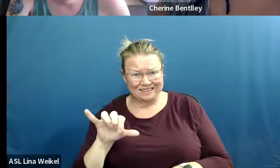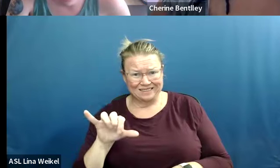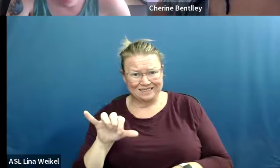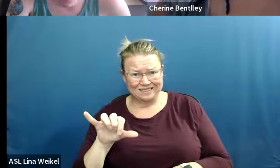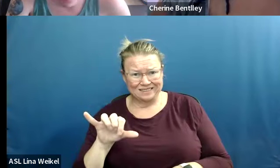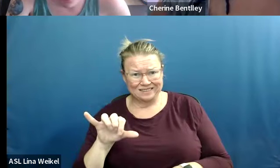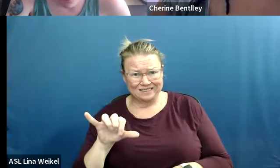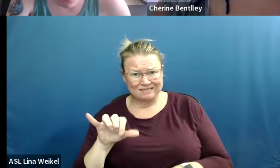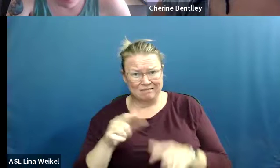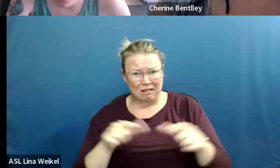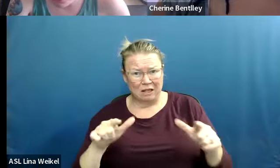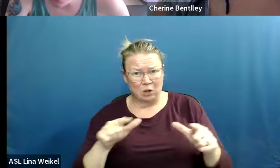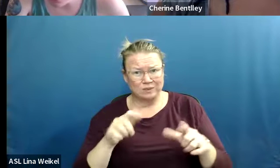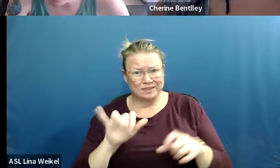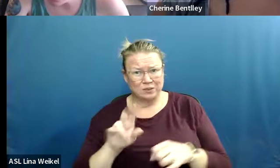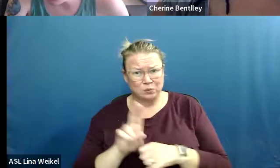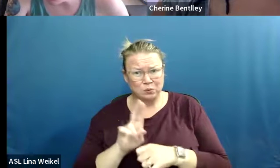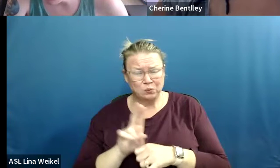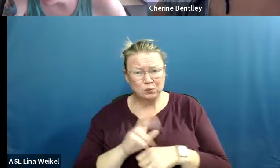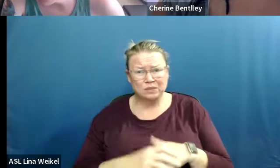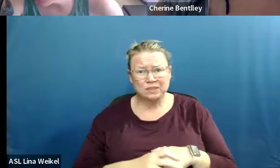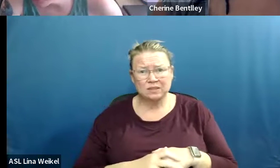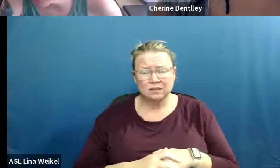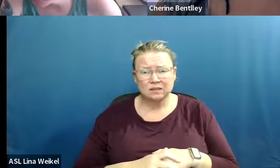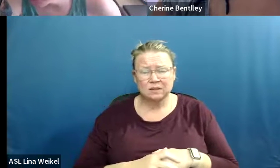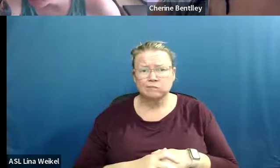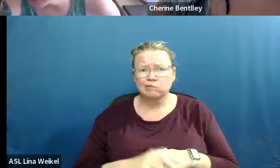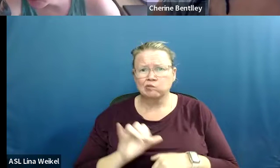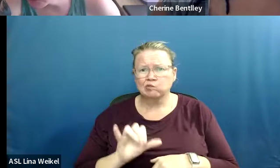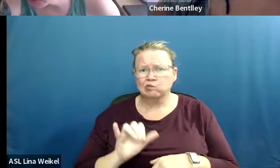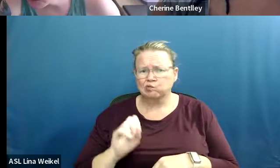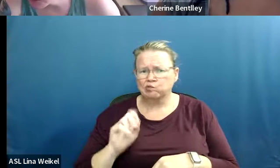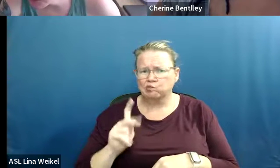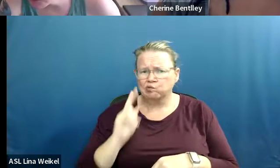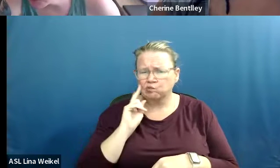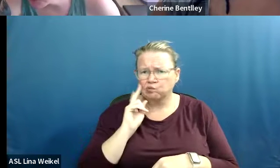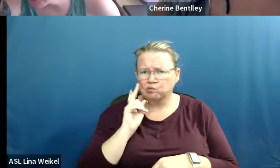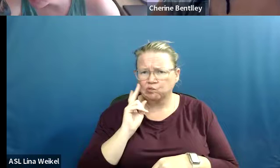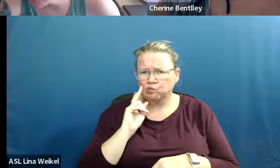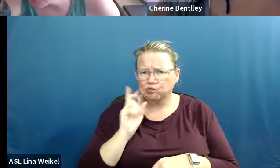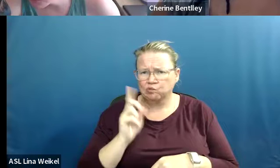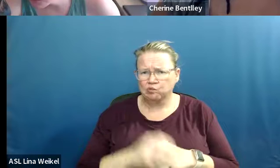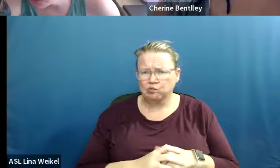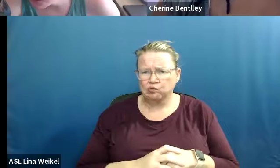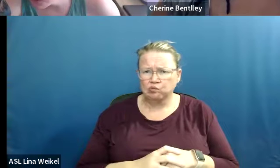Captioner Trish: language it's used. Harm (He/Him): Okay, let me see. Harm (He/Him): And